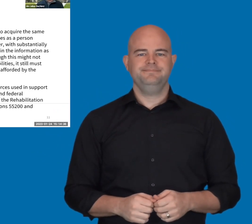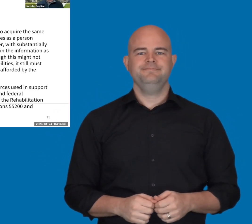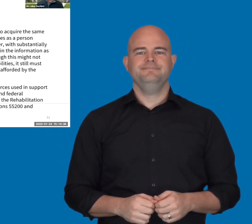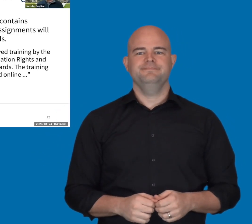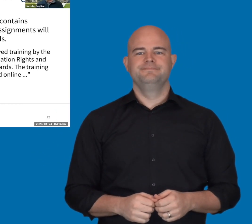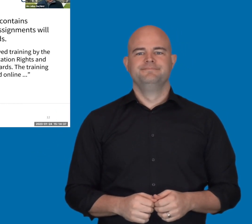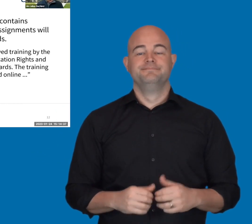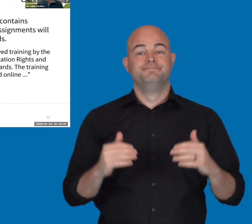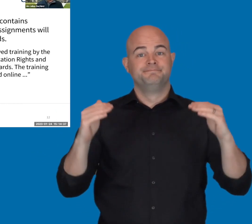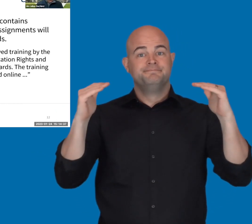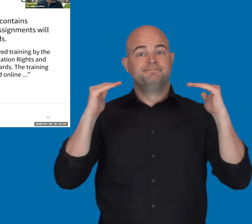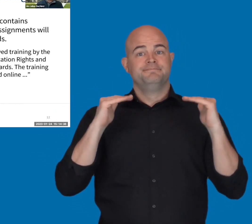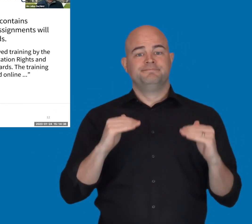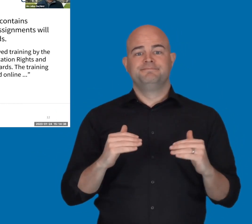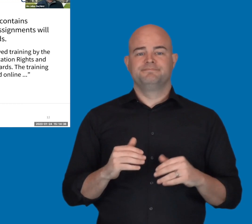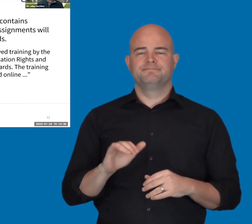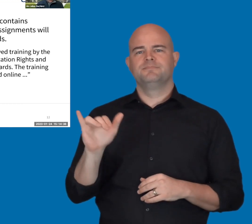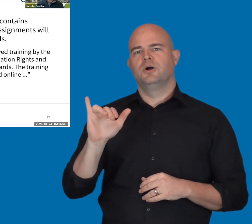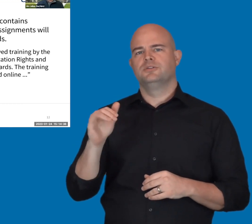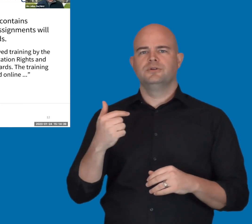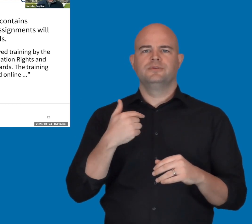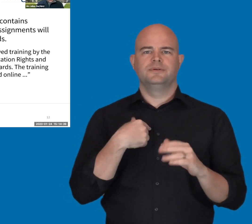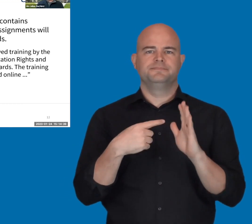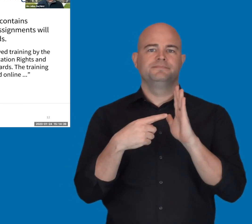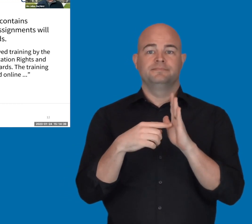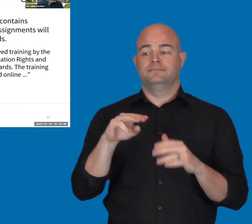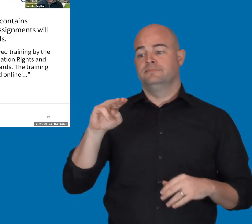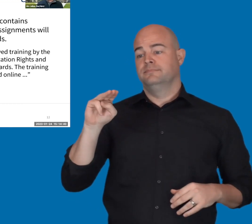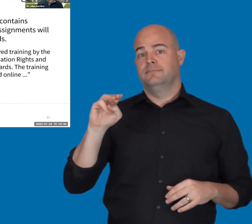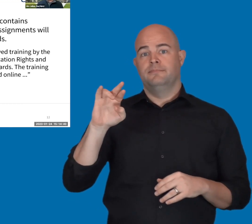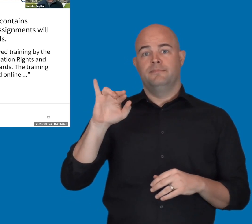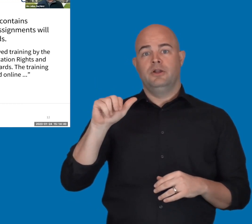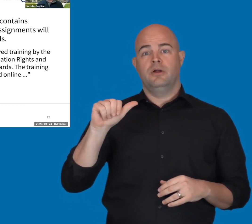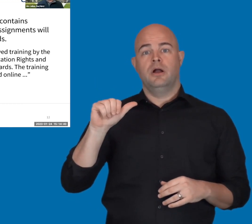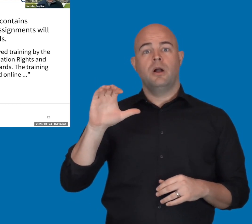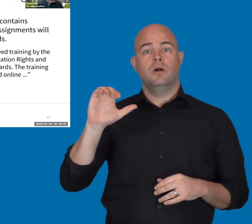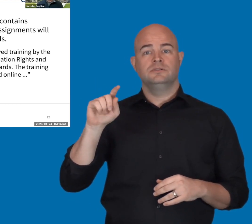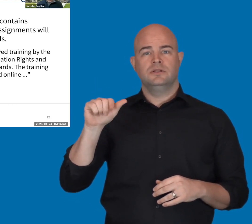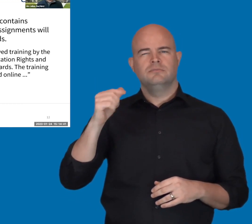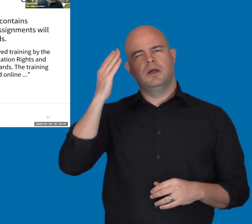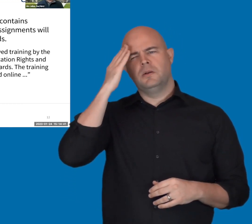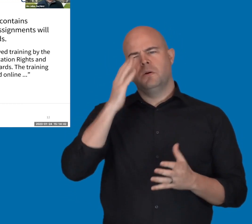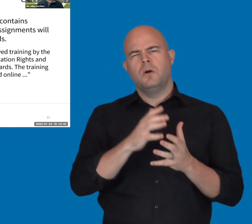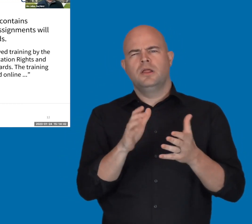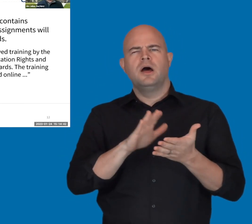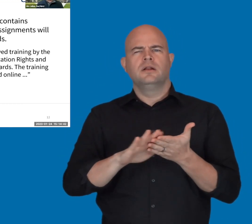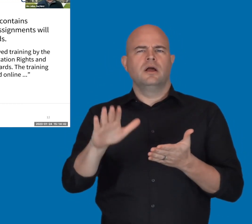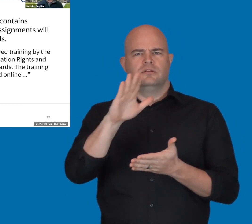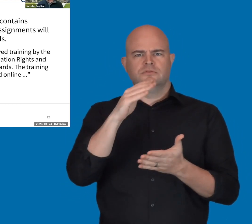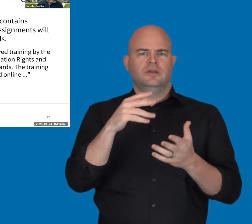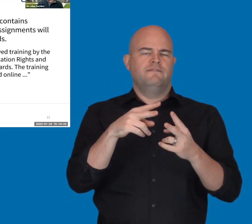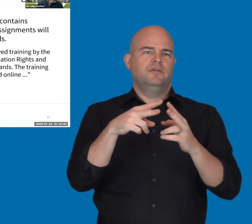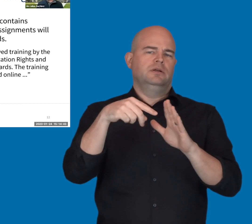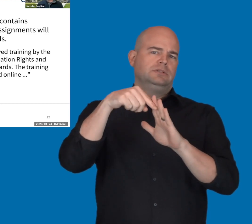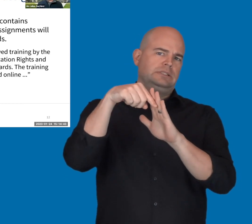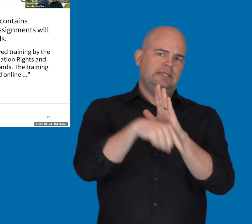and procedures around distance education to reflect those Title 5 changes. This is one piece that as accessibility advocates,